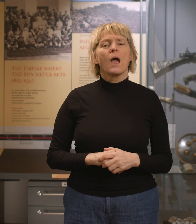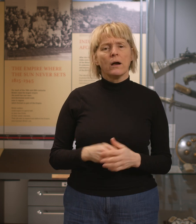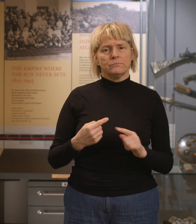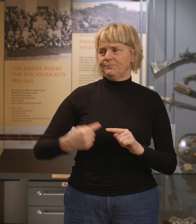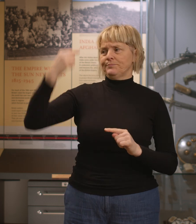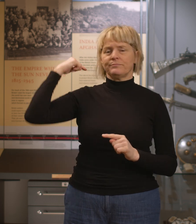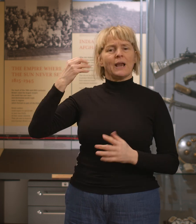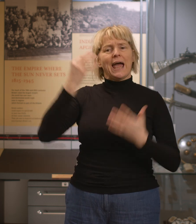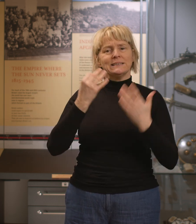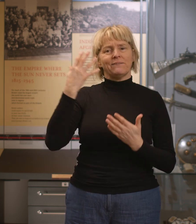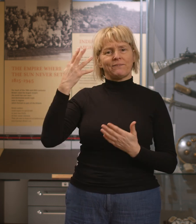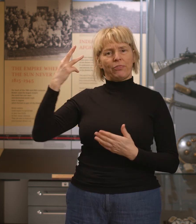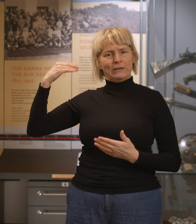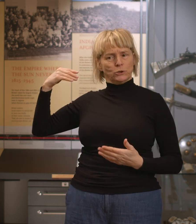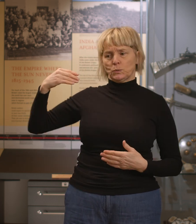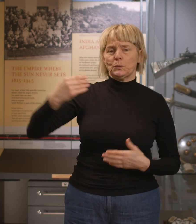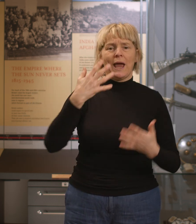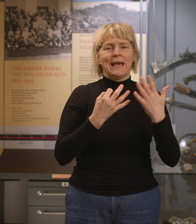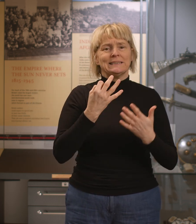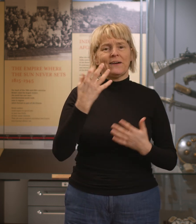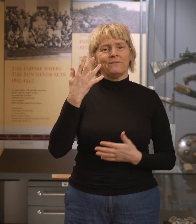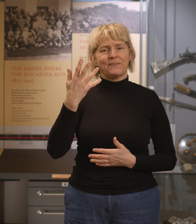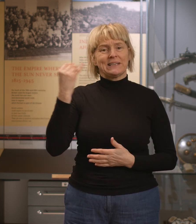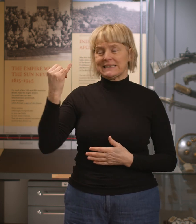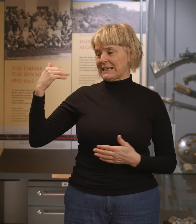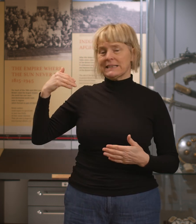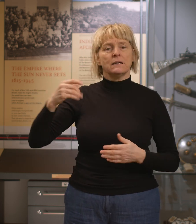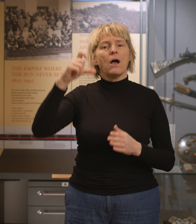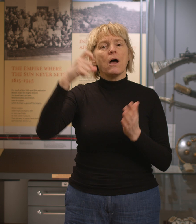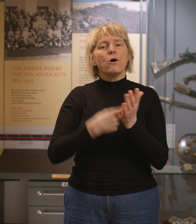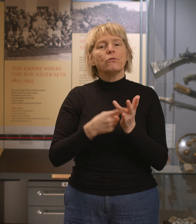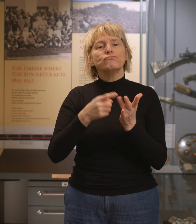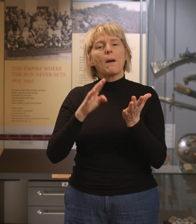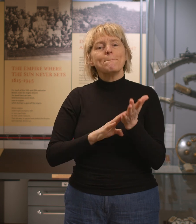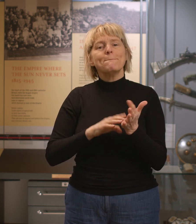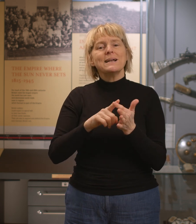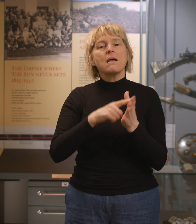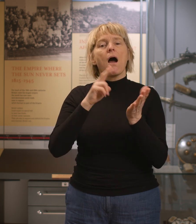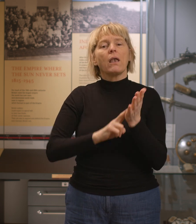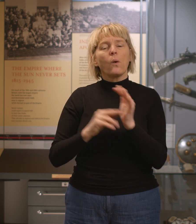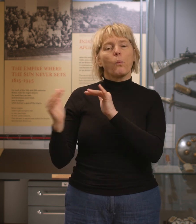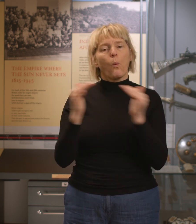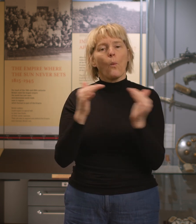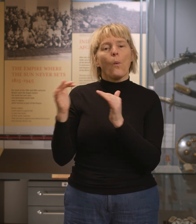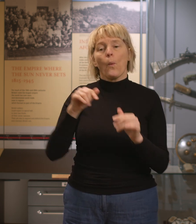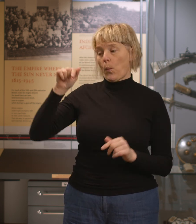Another interesting object you can see is a postcard signed by Florence Nightingale,